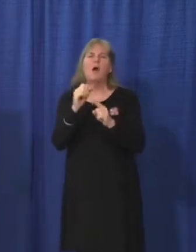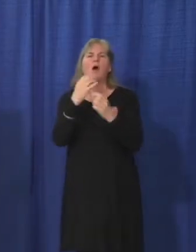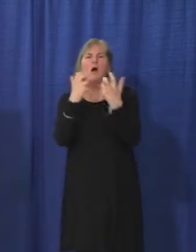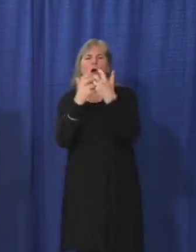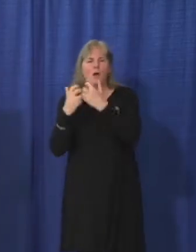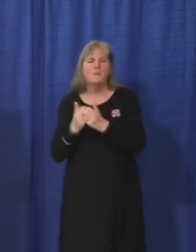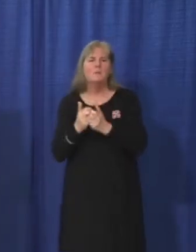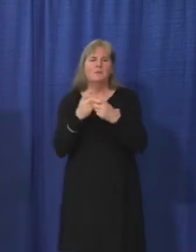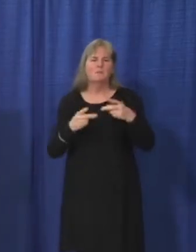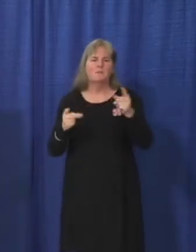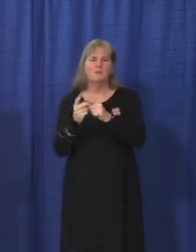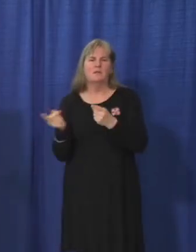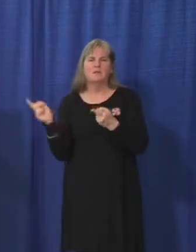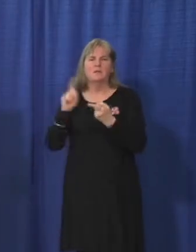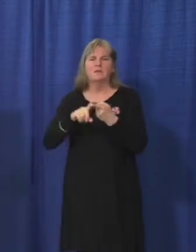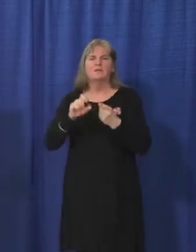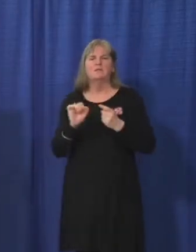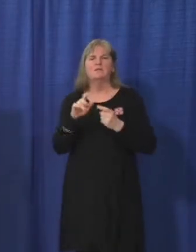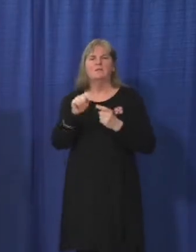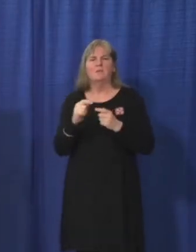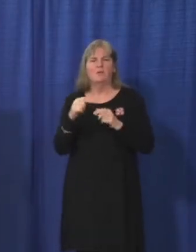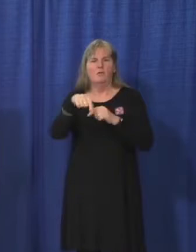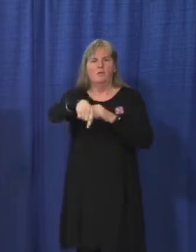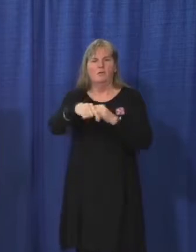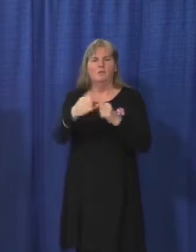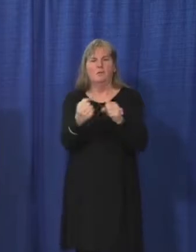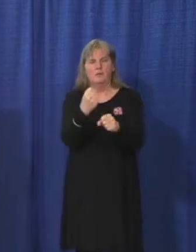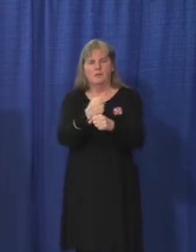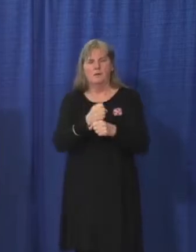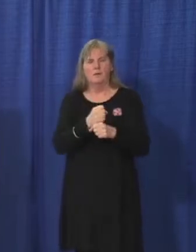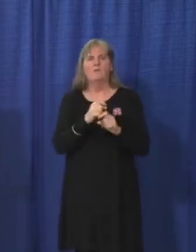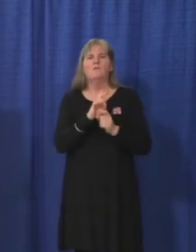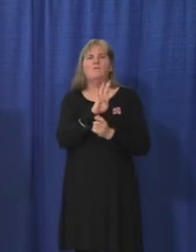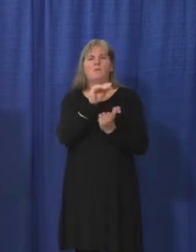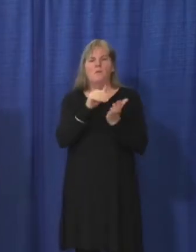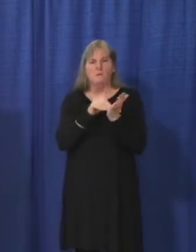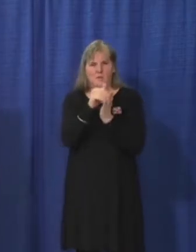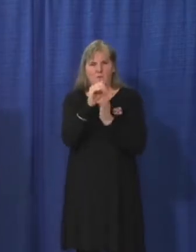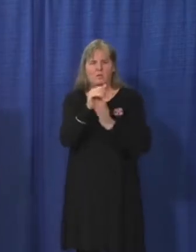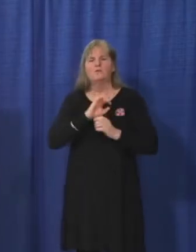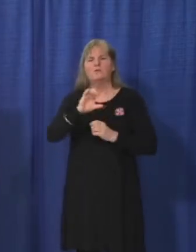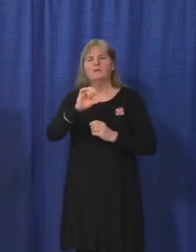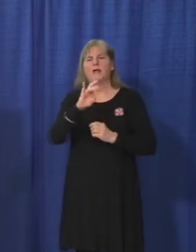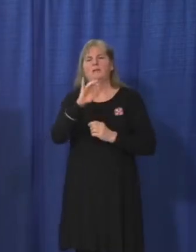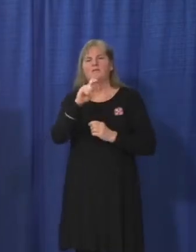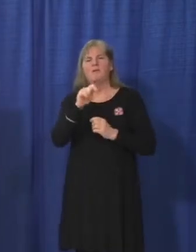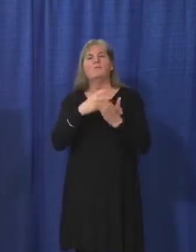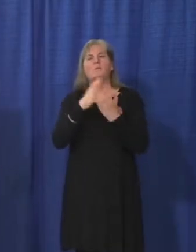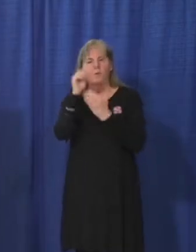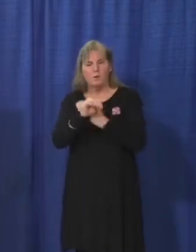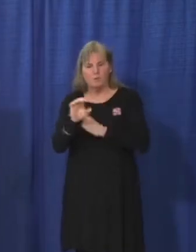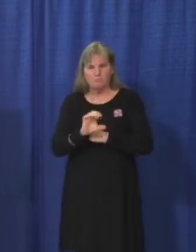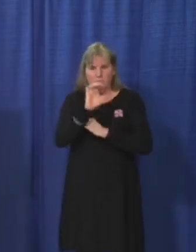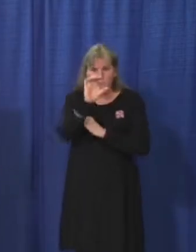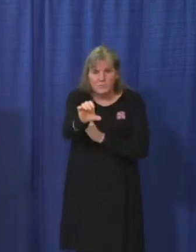450,000-dollar contribution to the elevate program which provides Yukon tourism businesses, mentorship training,